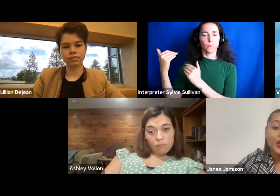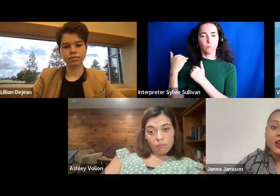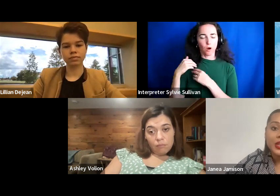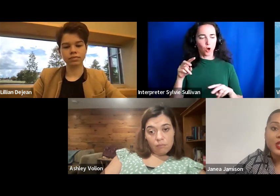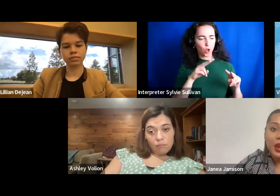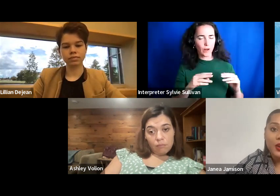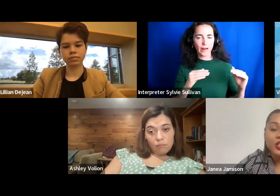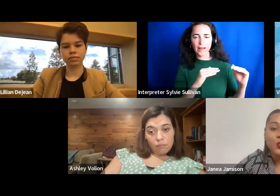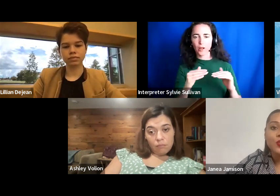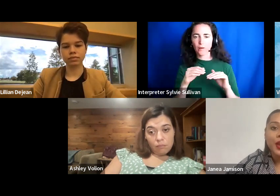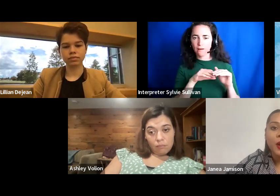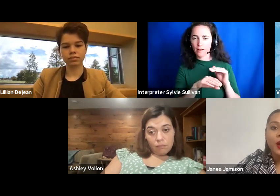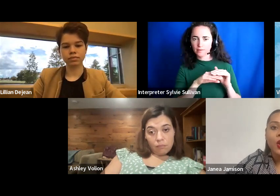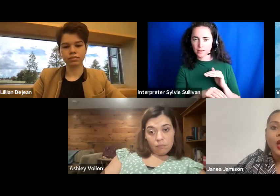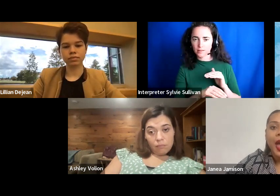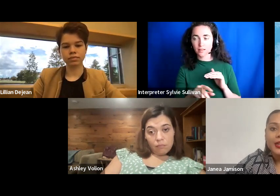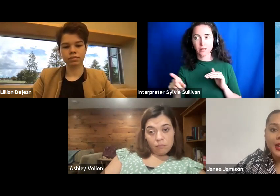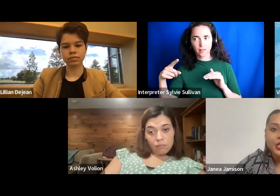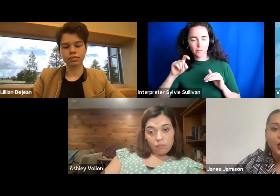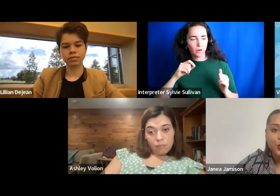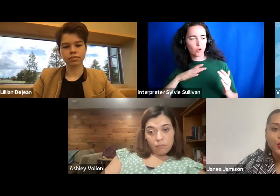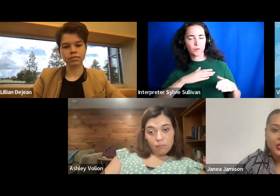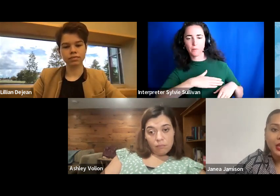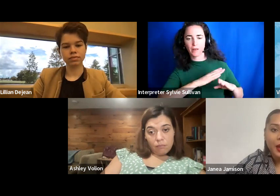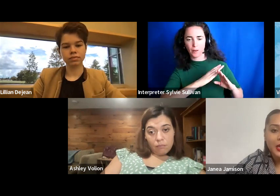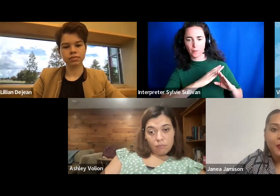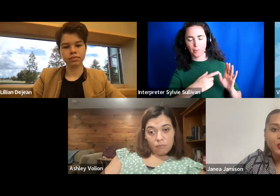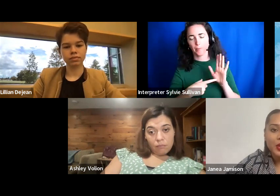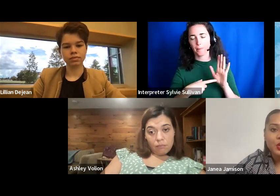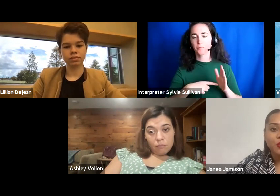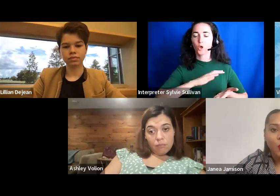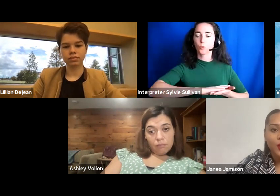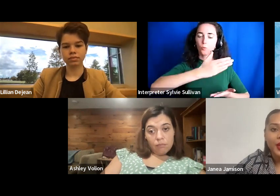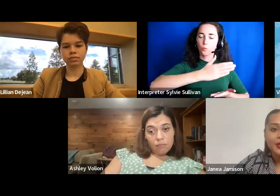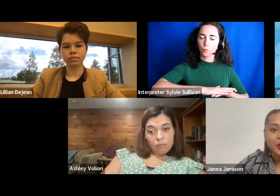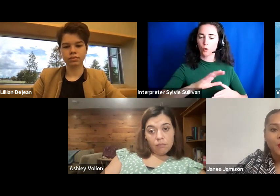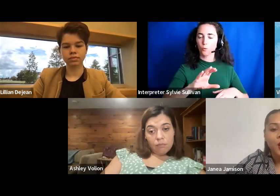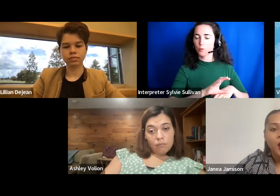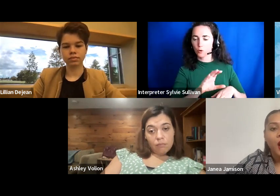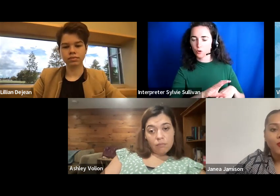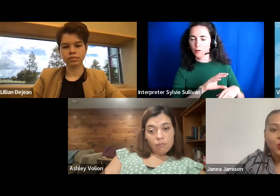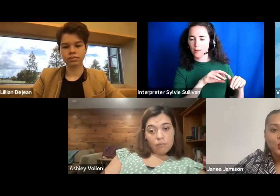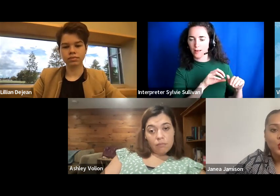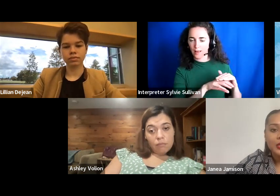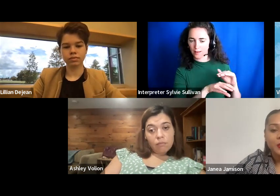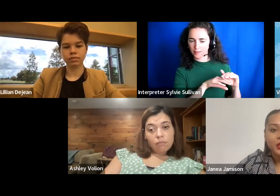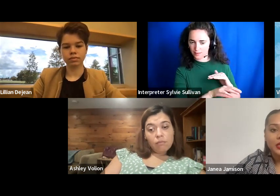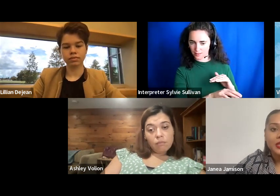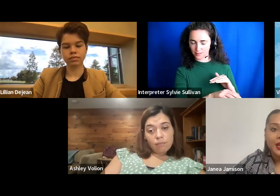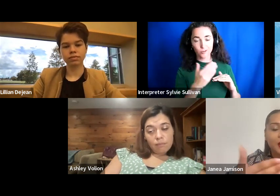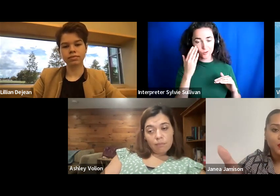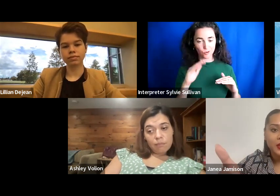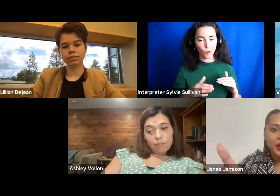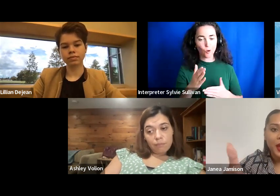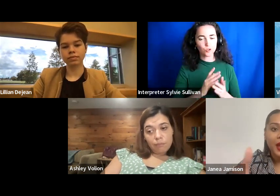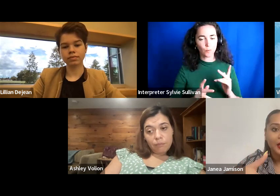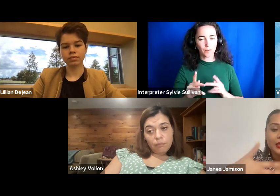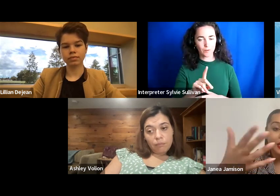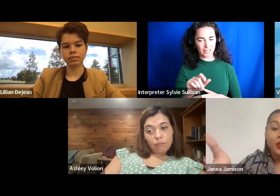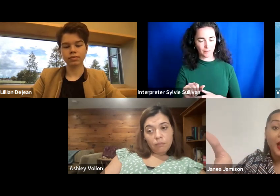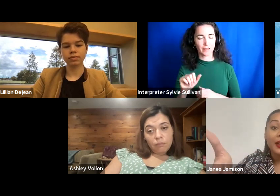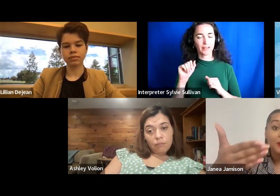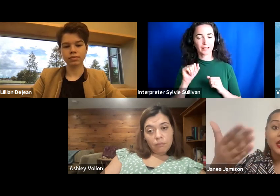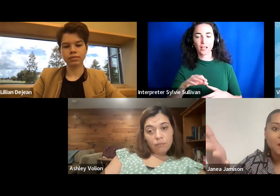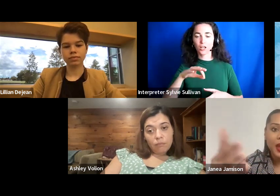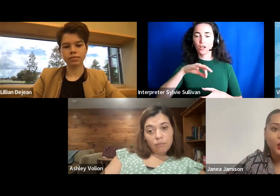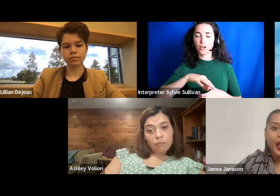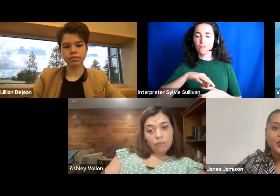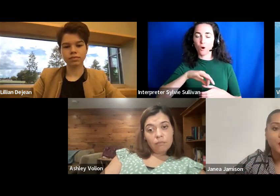When you think about excess to computers and laptops who mentioned before that some folks with disabilities, they can complete their ballots, their balance to be emailed, and it has to be printed out.